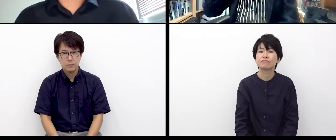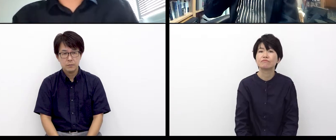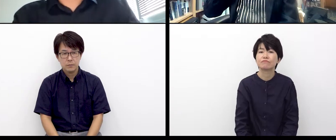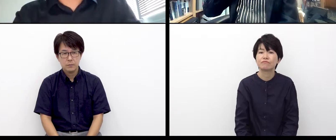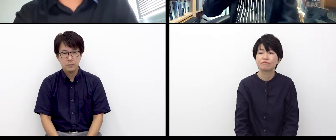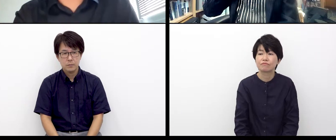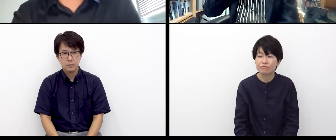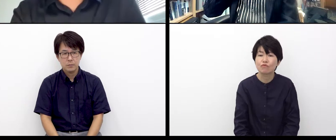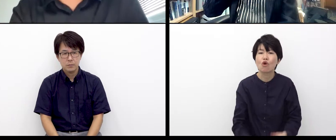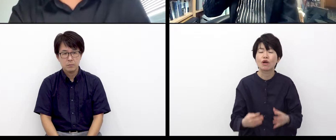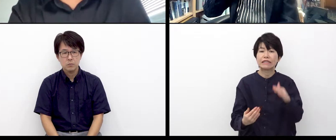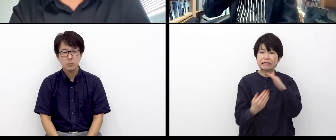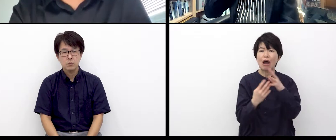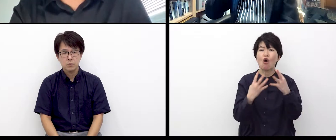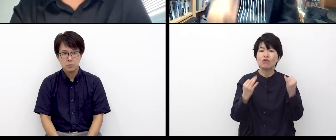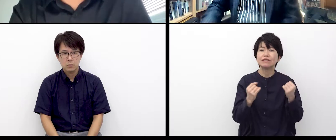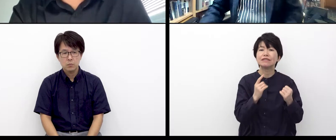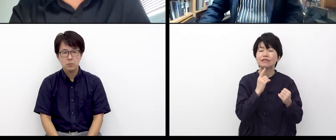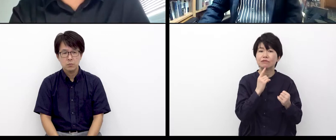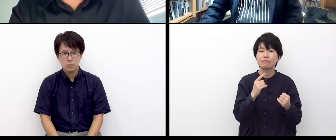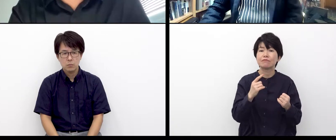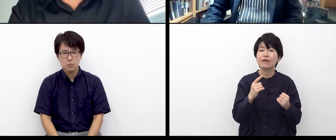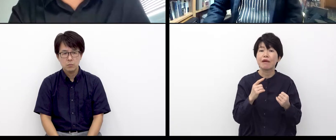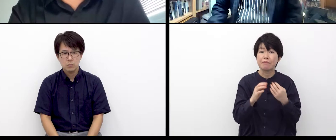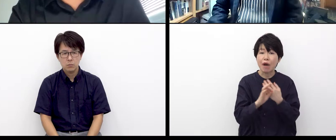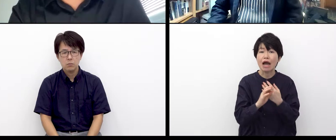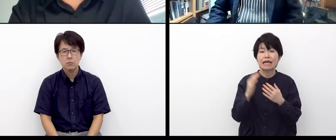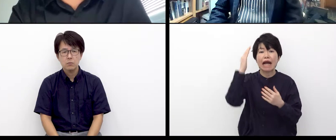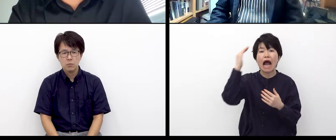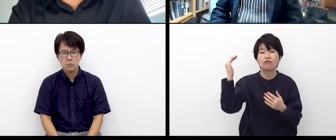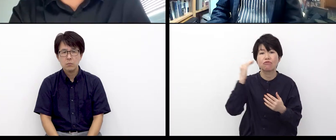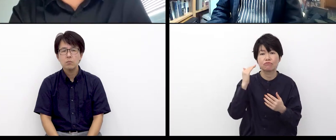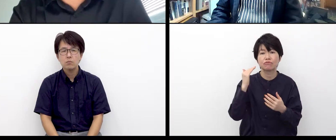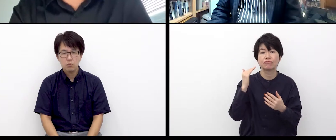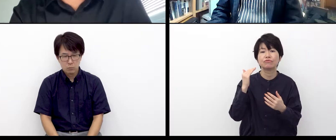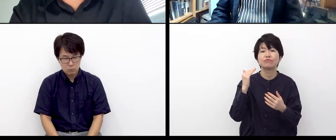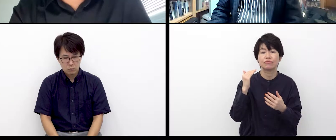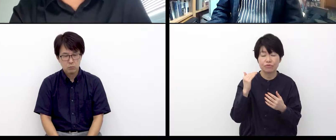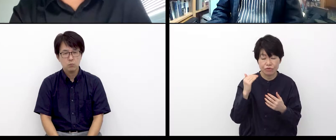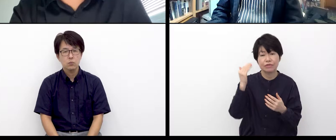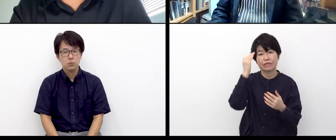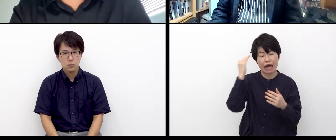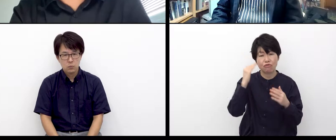South Korea. It is said that there are a lot of “hikikomori” people in South Korea.